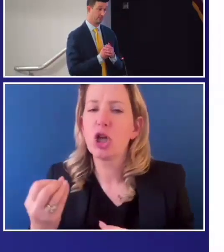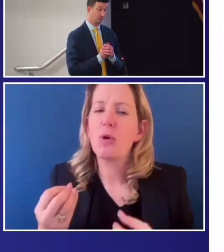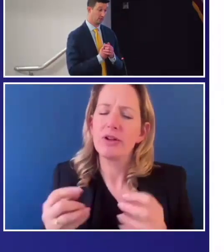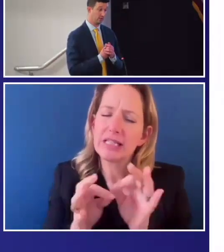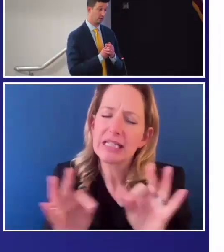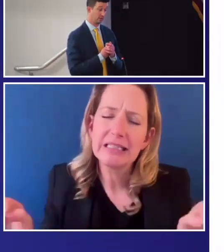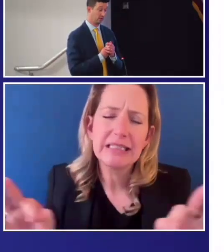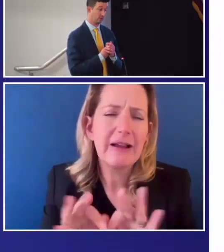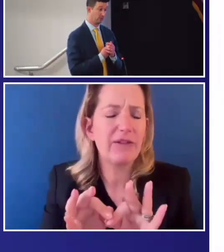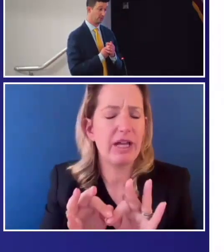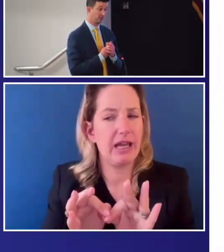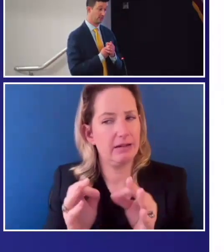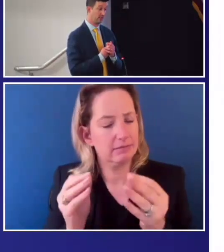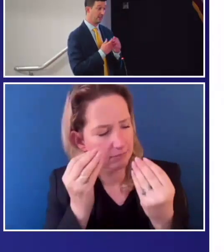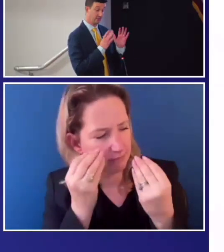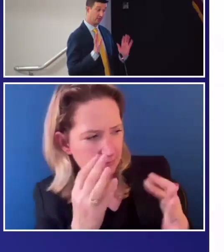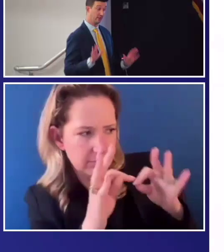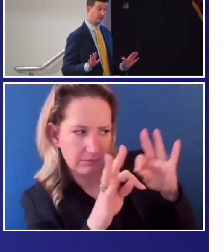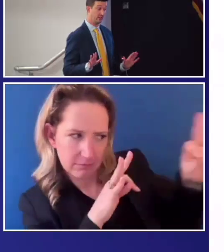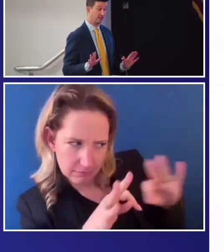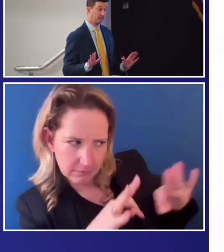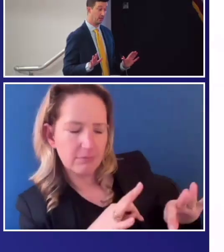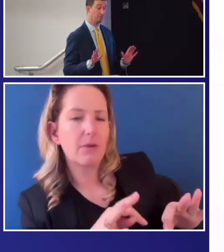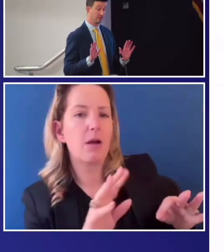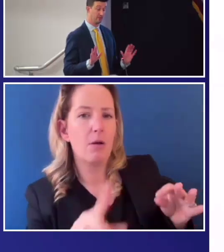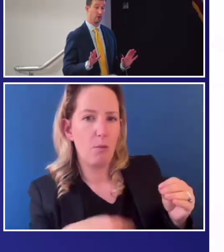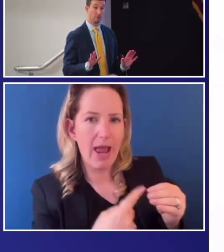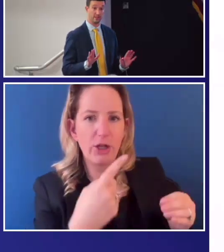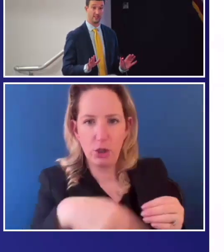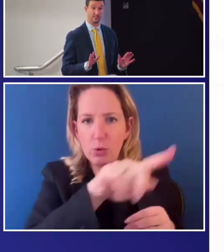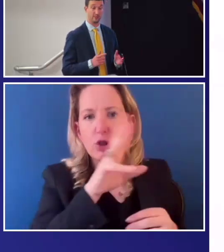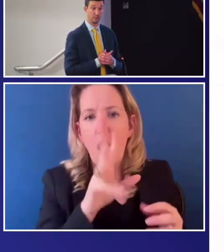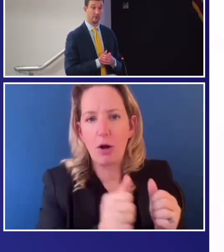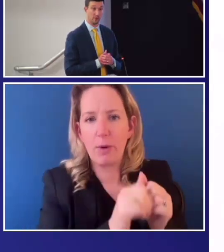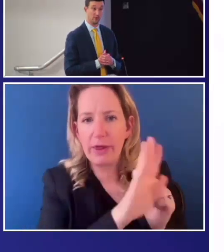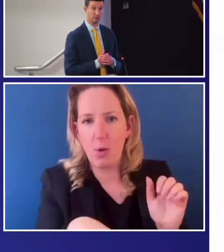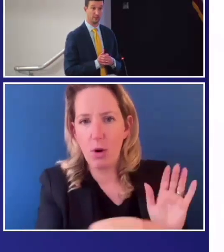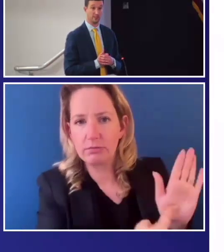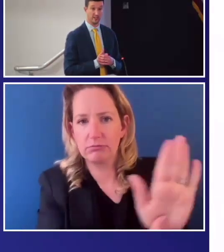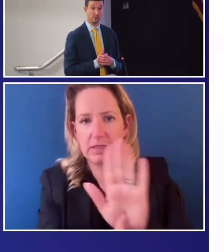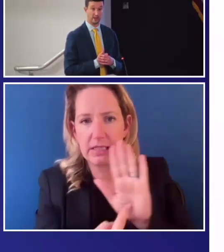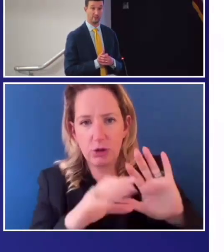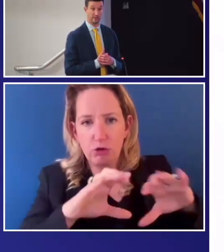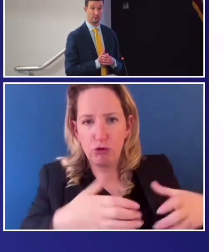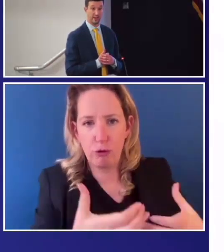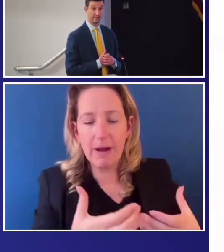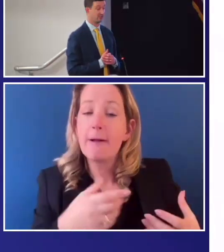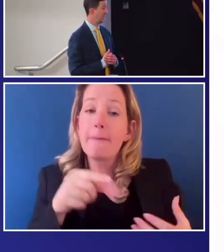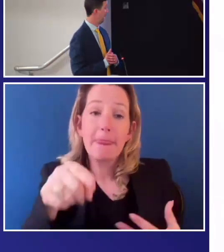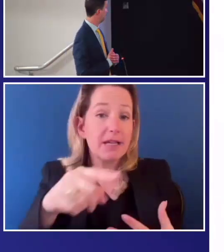fellow colleges and college presidents. These are not the final data, but these are our best estimates with the most updated data we have available at this time.